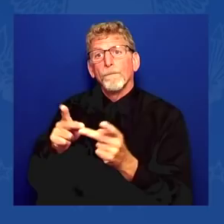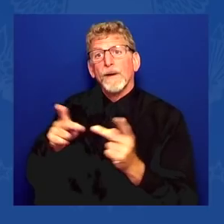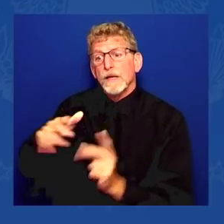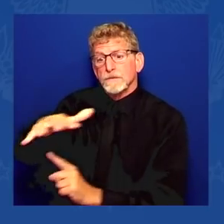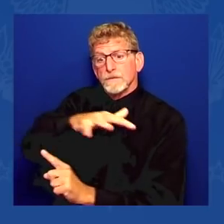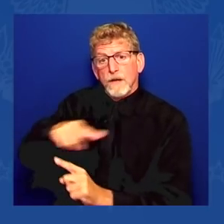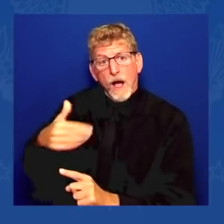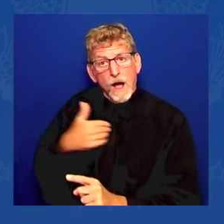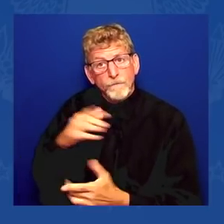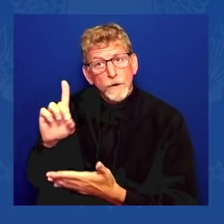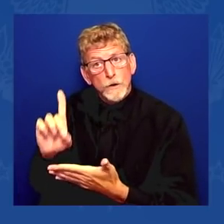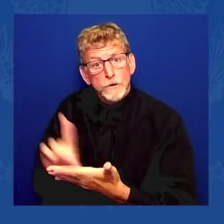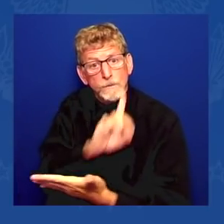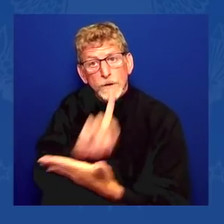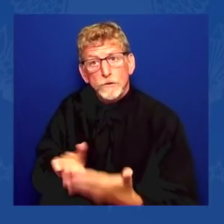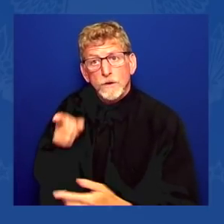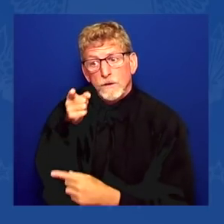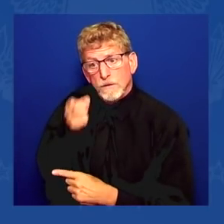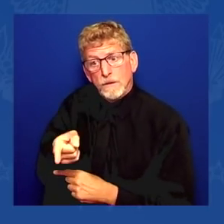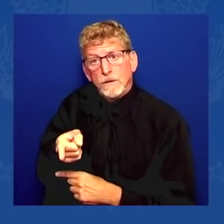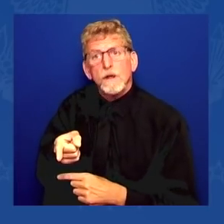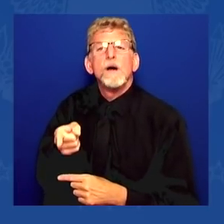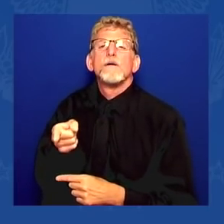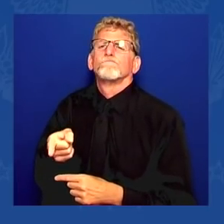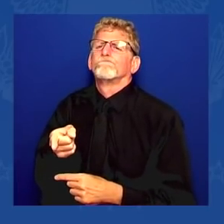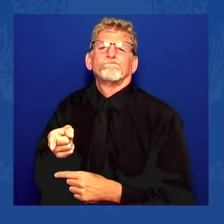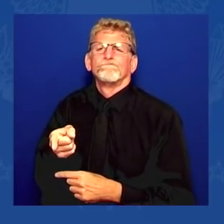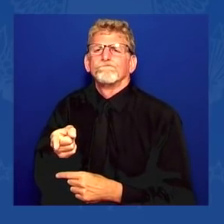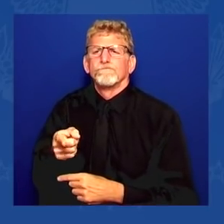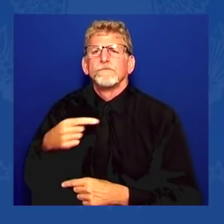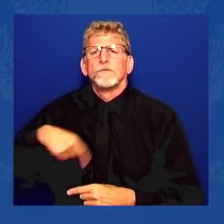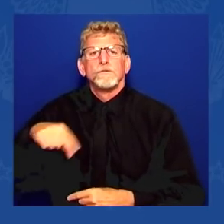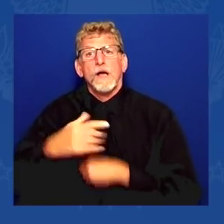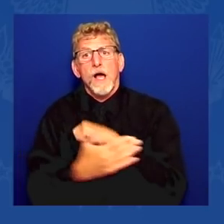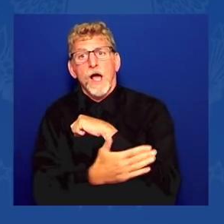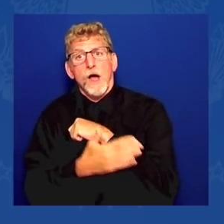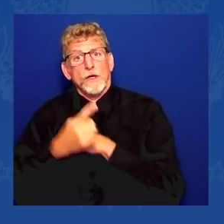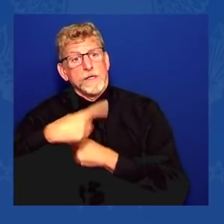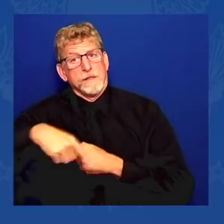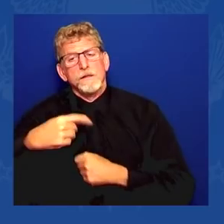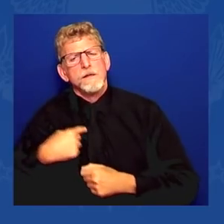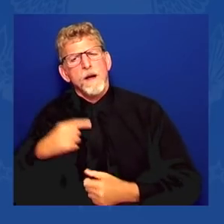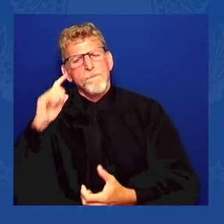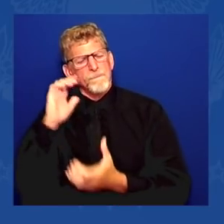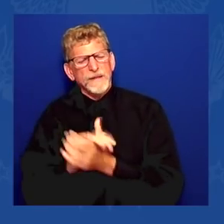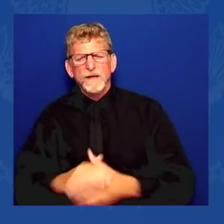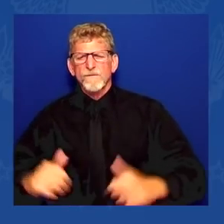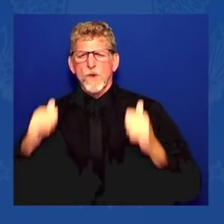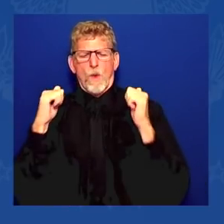realizing our founding principle that all people are created equal and have a right to full access to the American Dream,